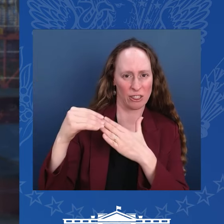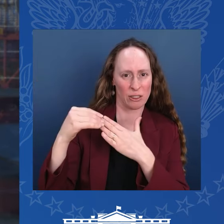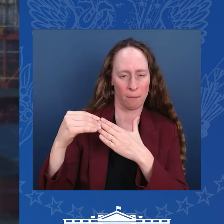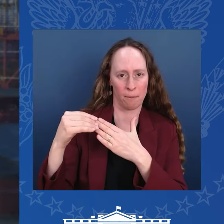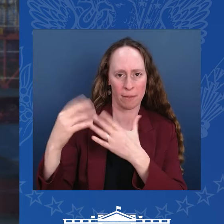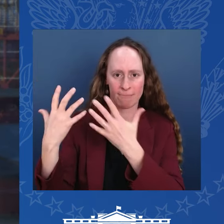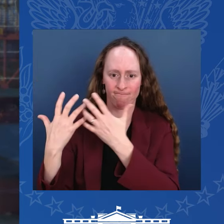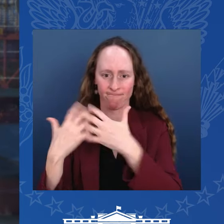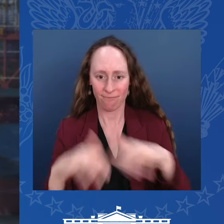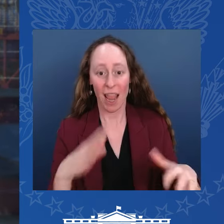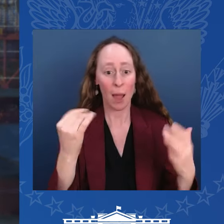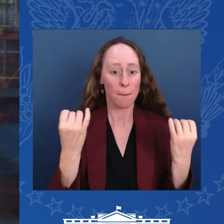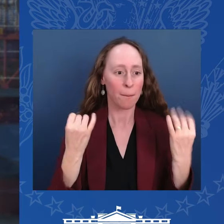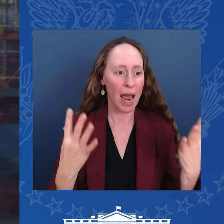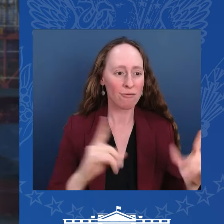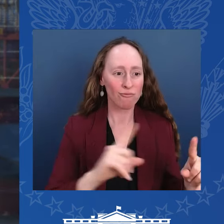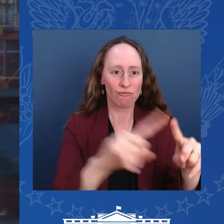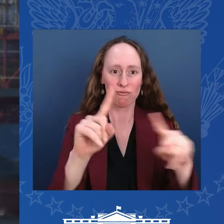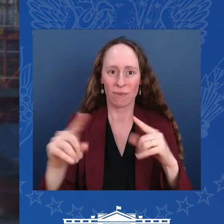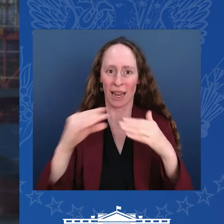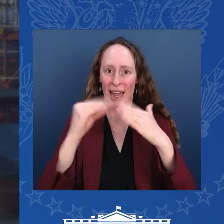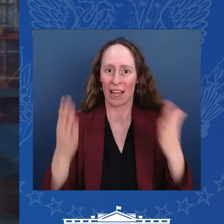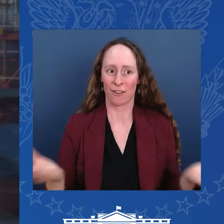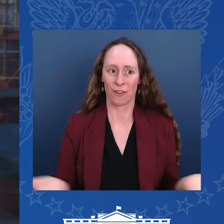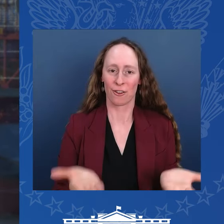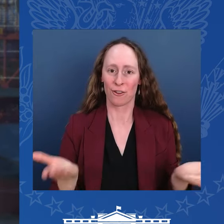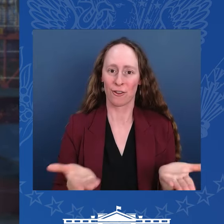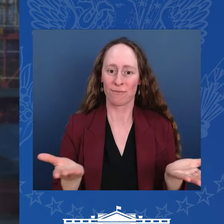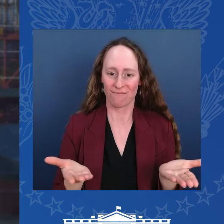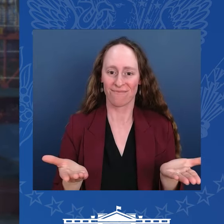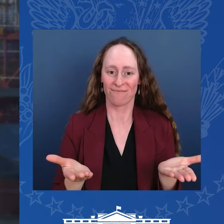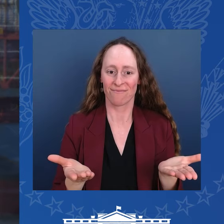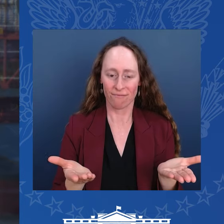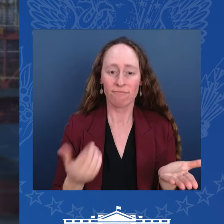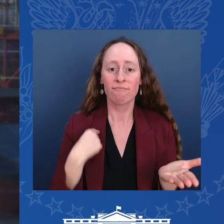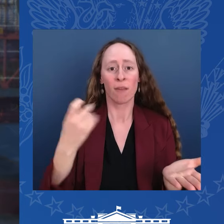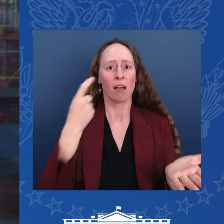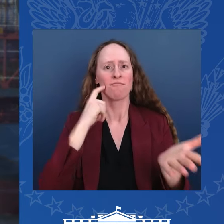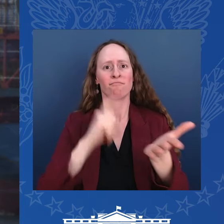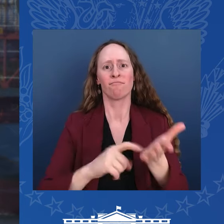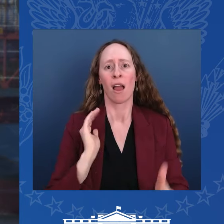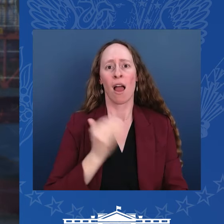of our extraordinary congressional delegation, including Senators Cardin and Senator Van Hollen.